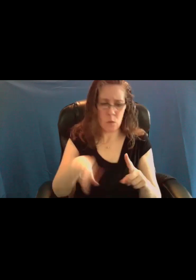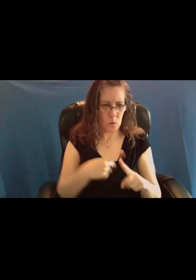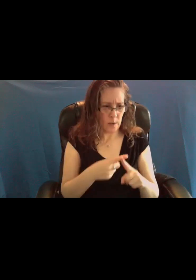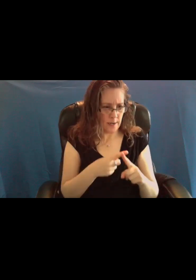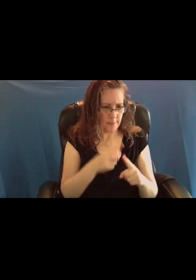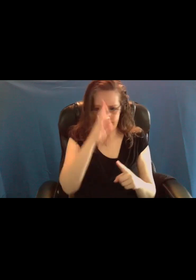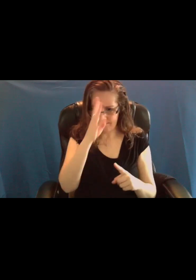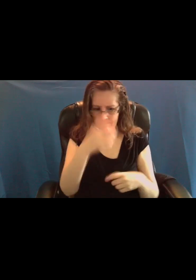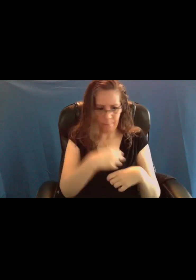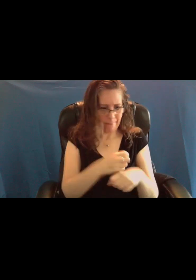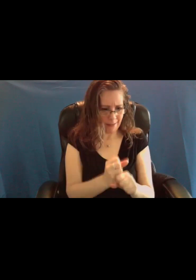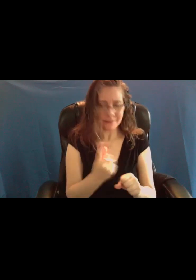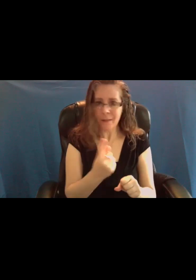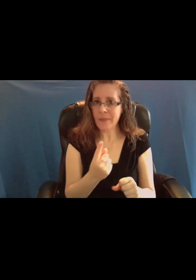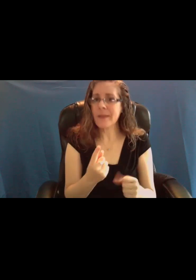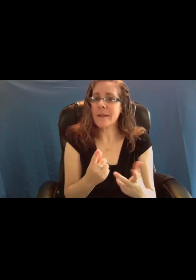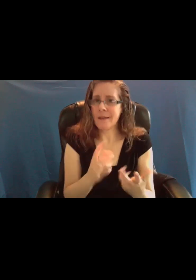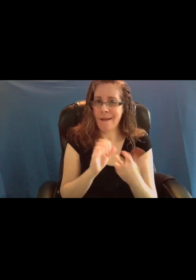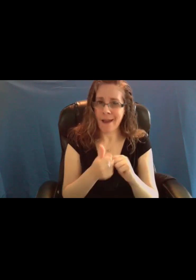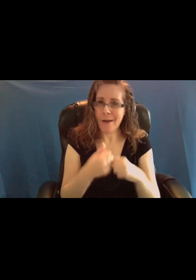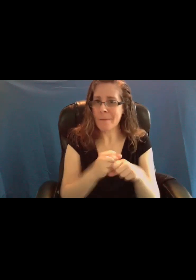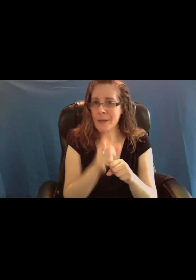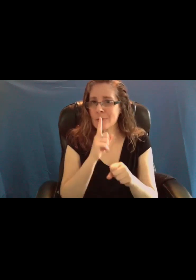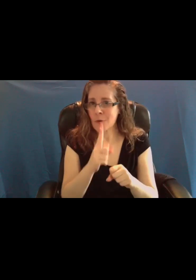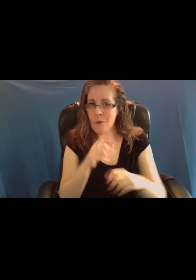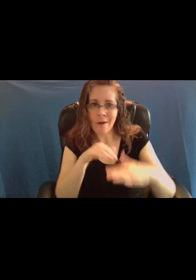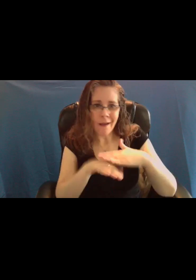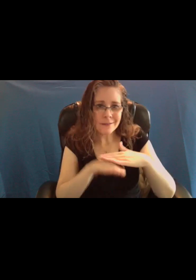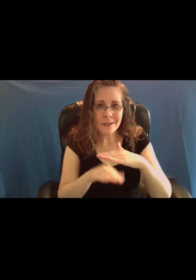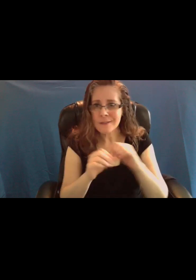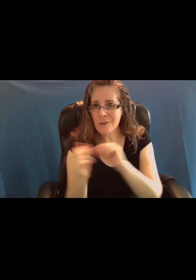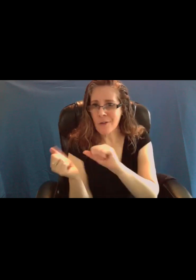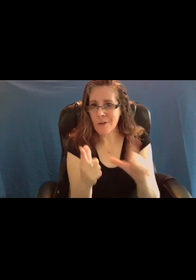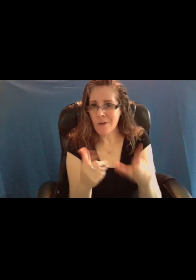applications. In the coming weeks this will be posted on our website,